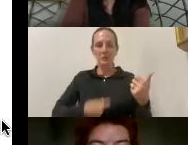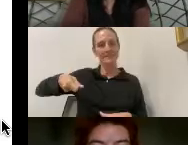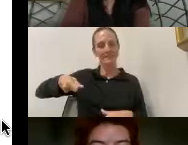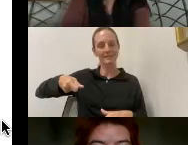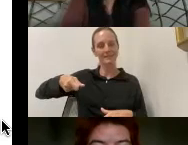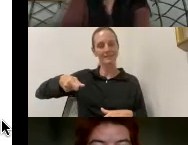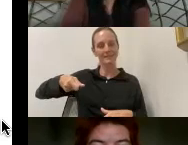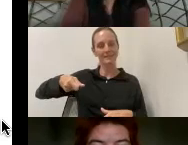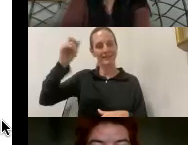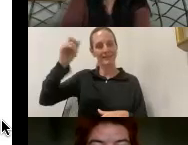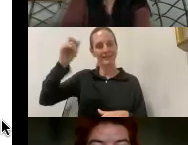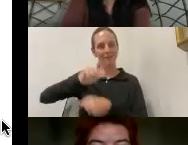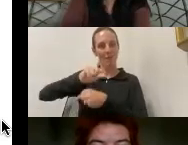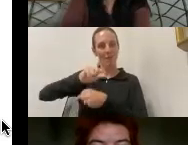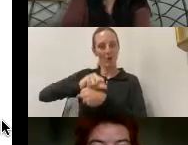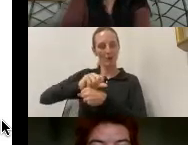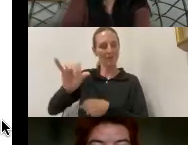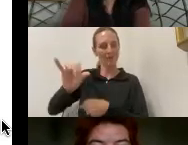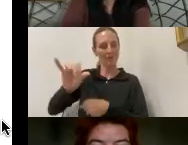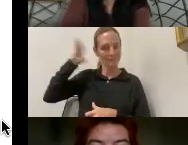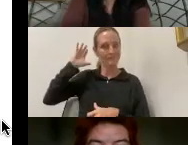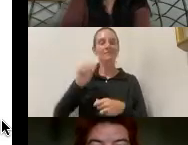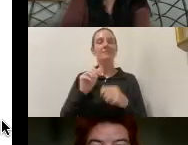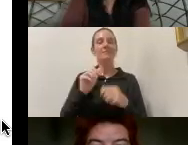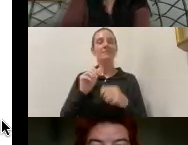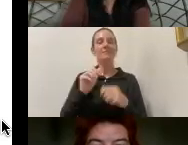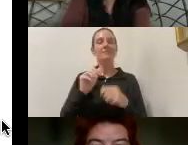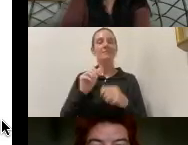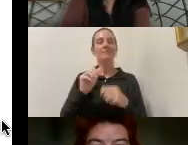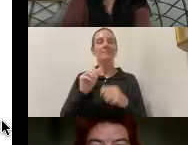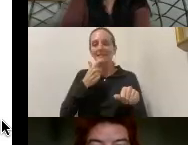And I think we can start expanding what it means to be a professional and expanding what